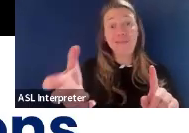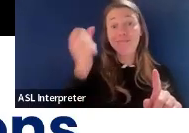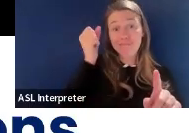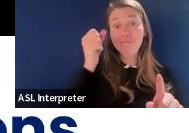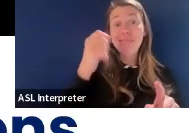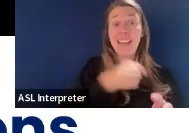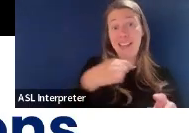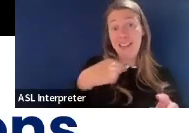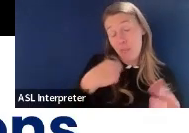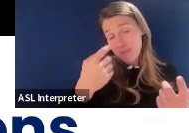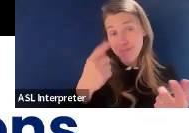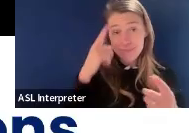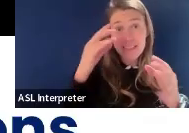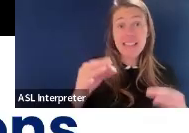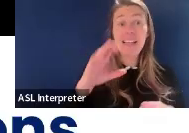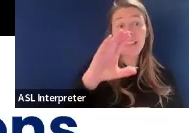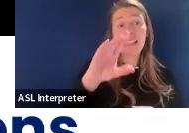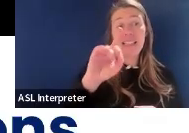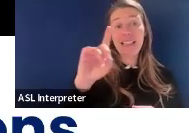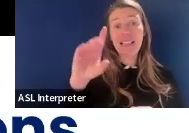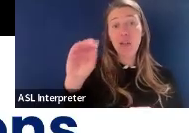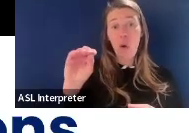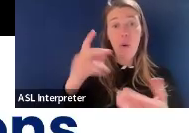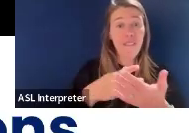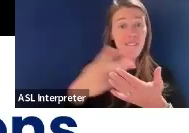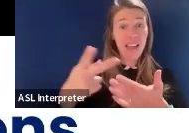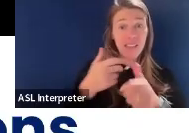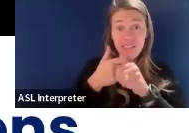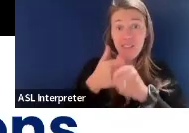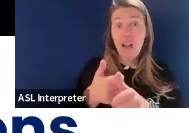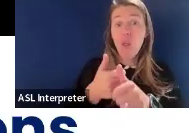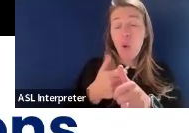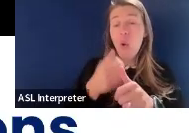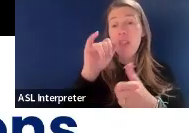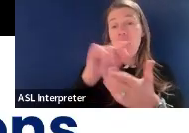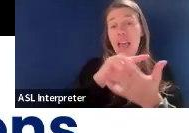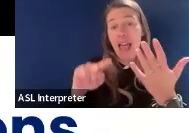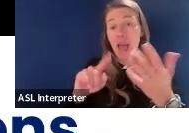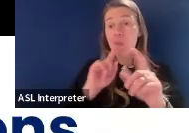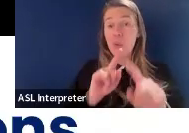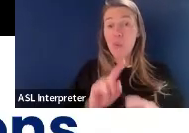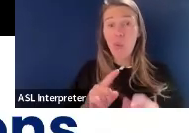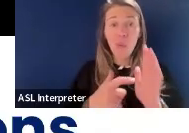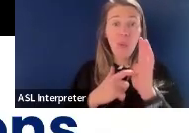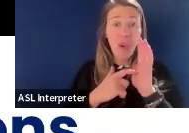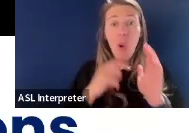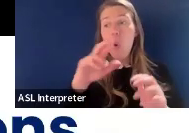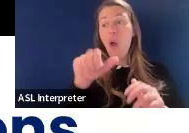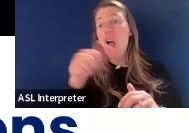discretion, such as if the CDDO or provider fails to follow certain reporting requirements or meet other safeguards.